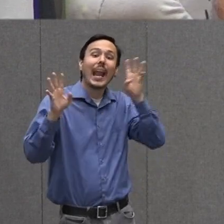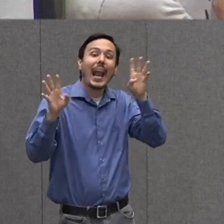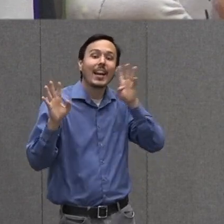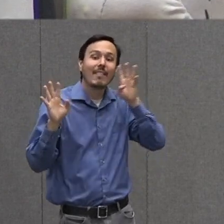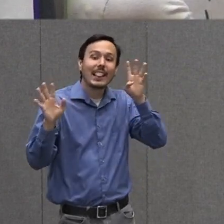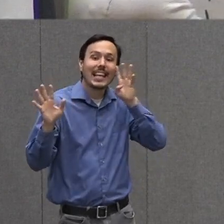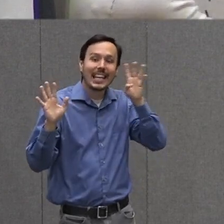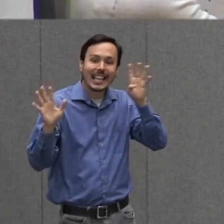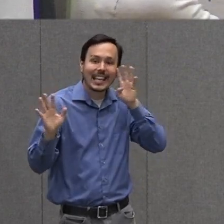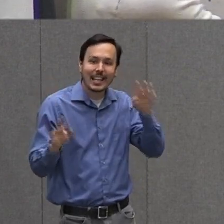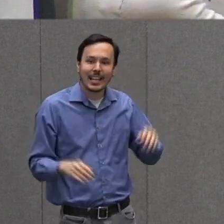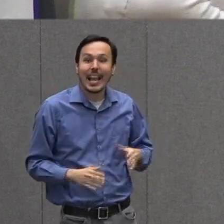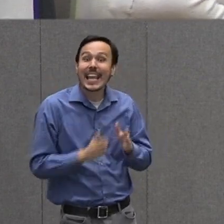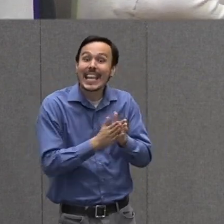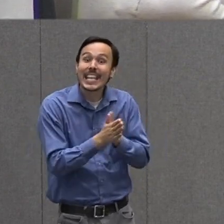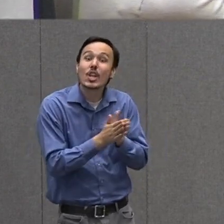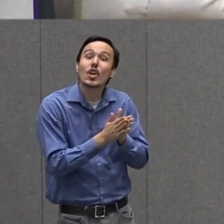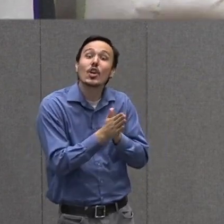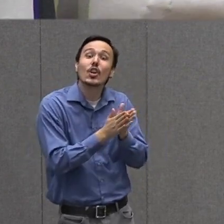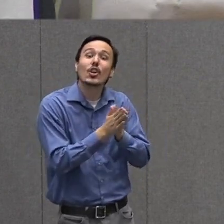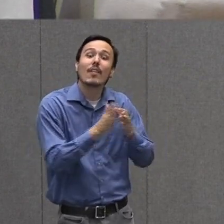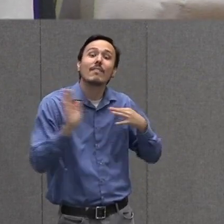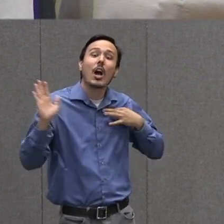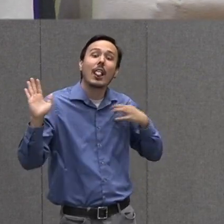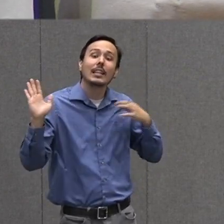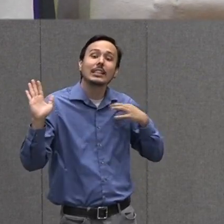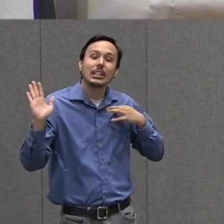eager volunteers help fearlessly.